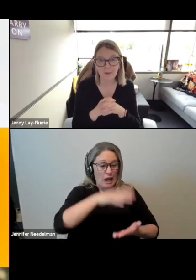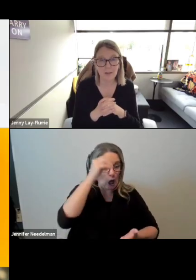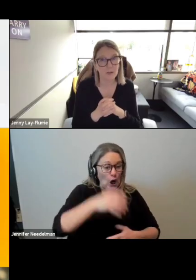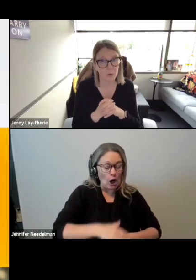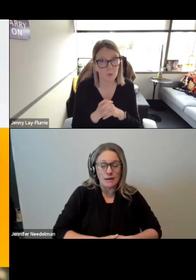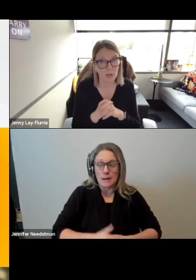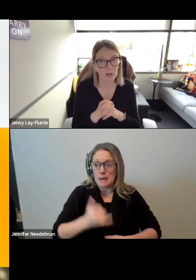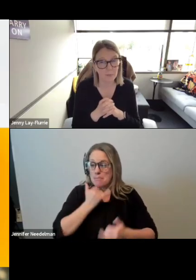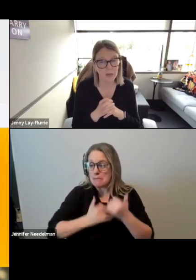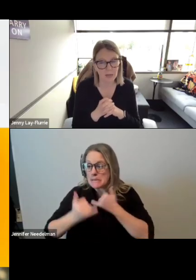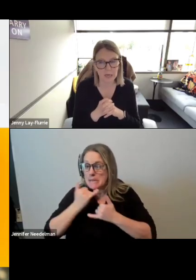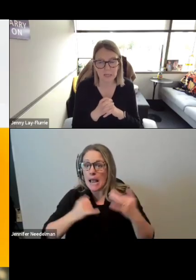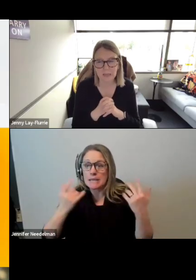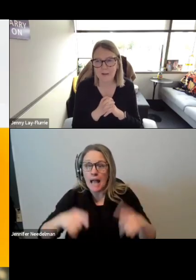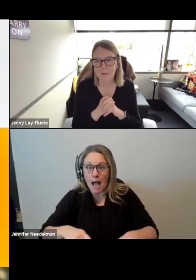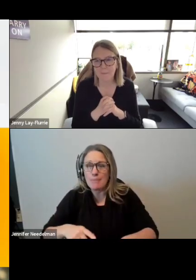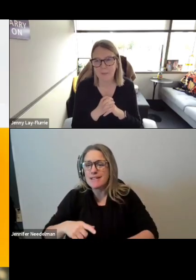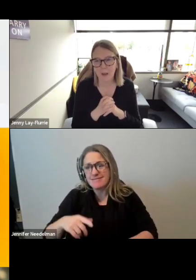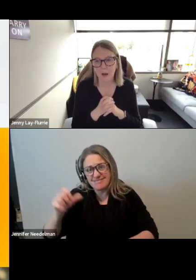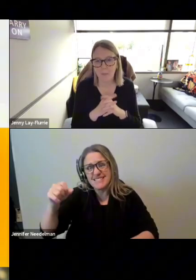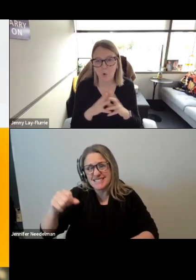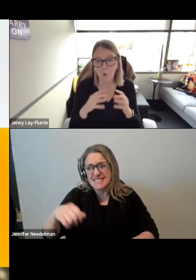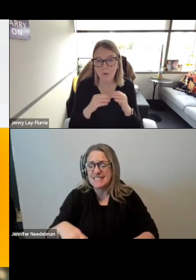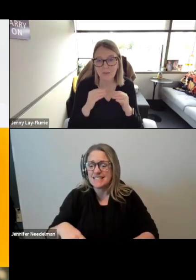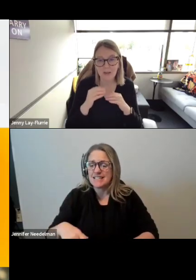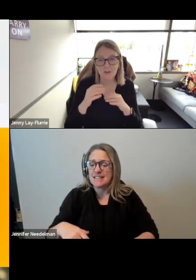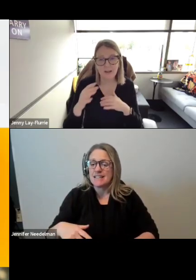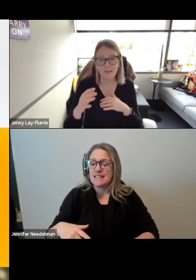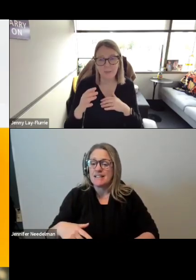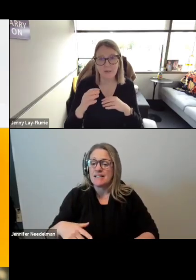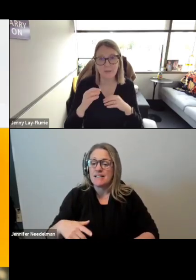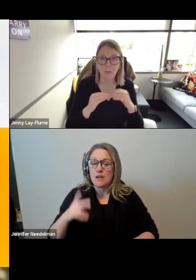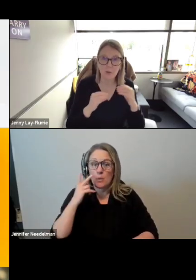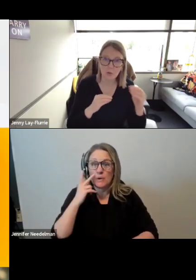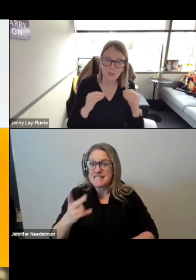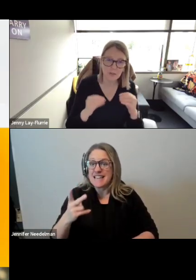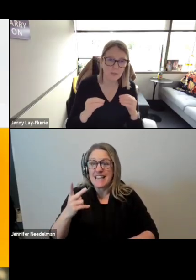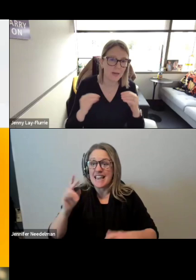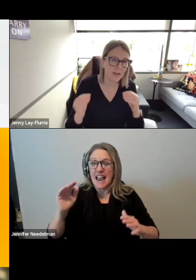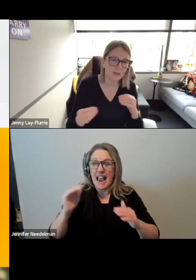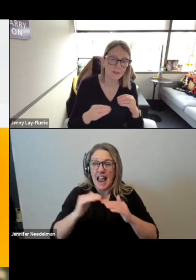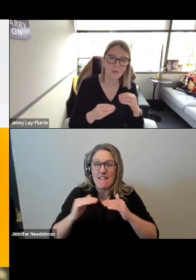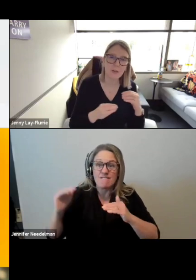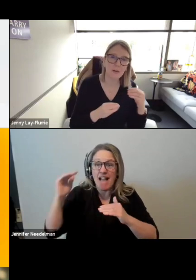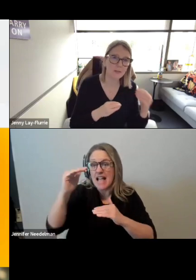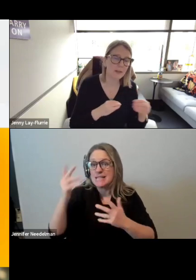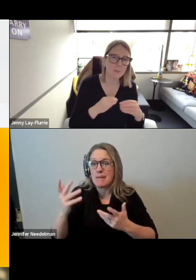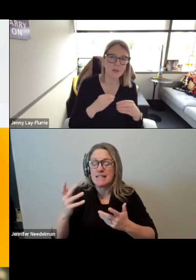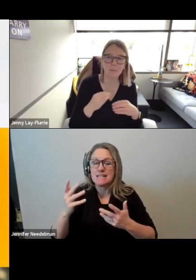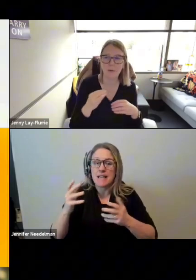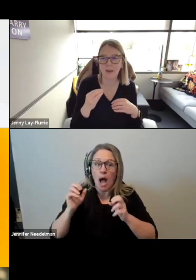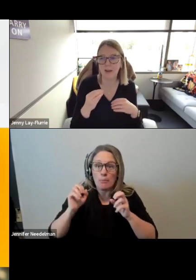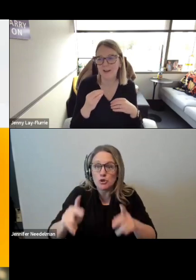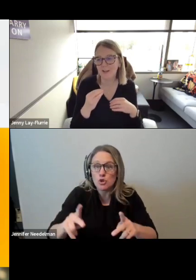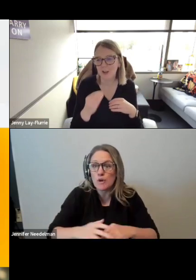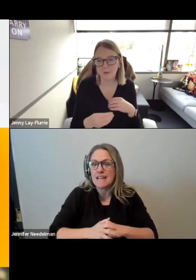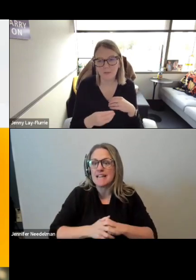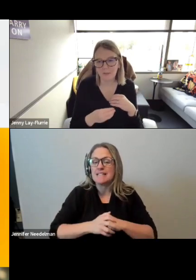and make mistakes, which we have made many, or we see advancements and opportunities by industry, by segment, by type